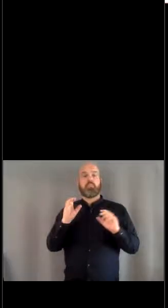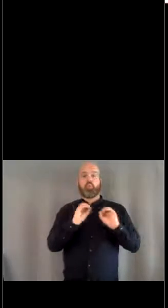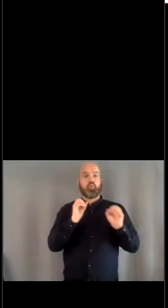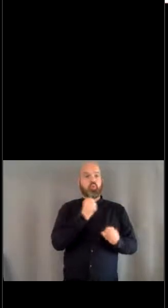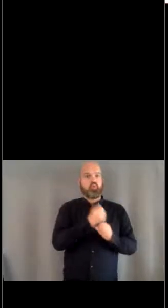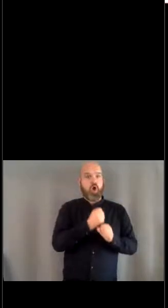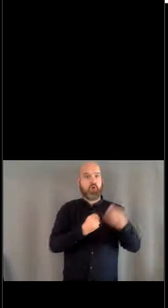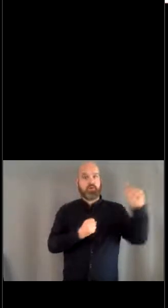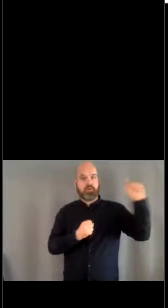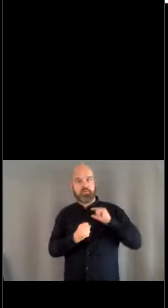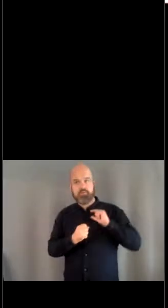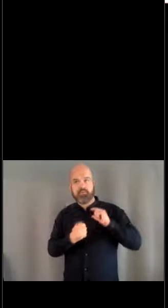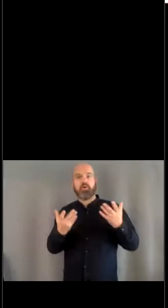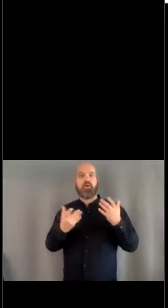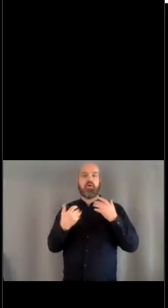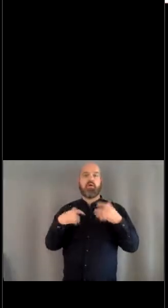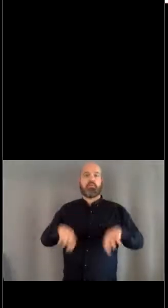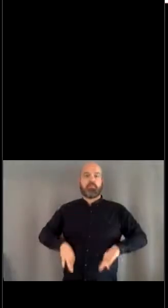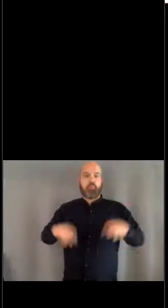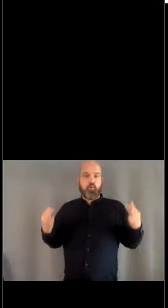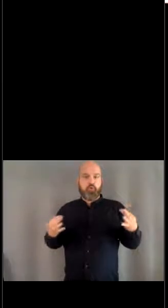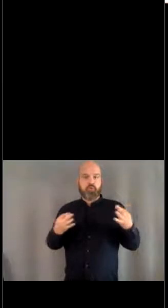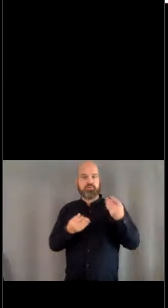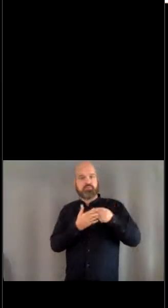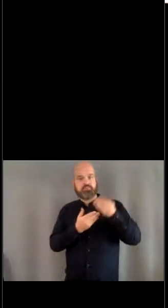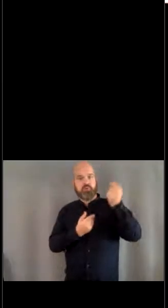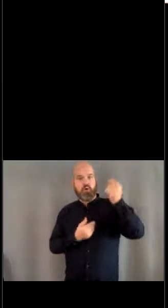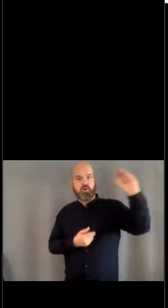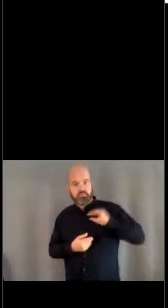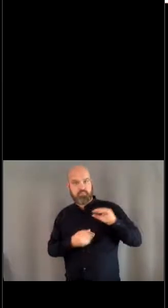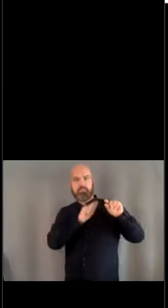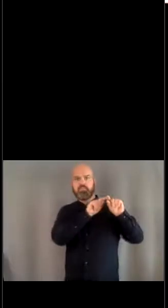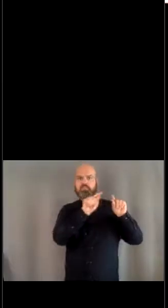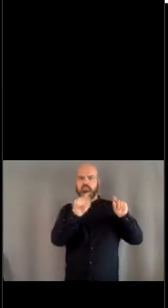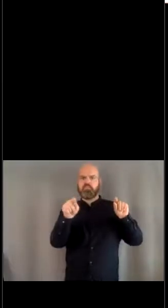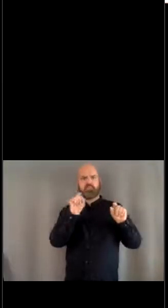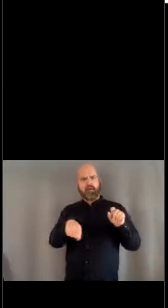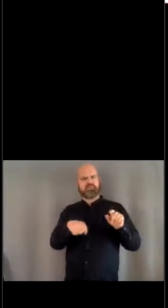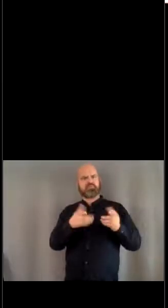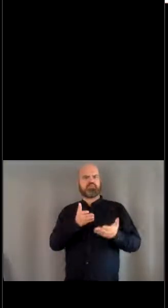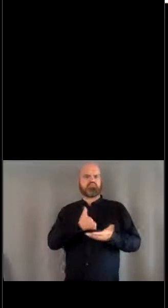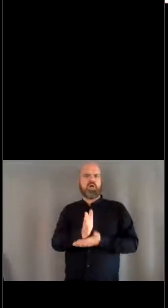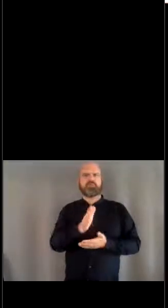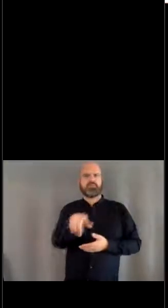and maybe a disability pension as well for people who can't work.